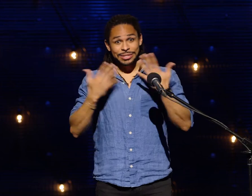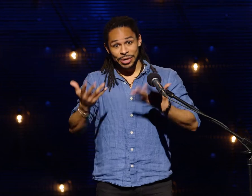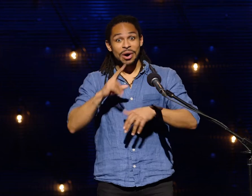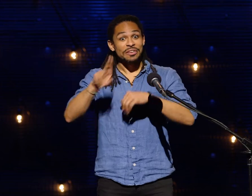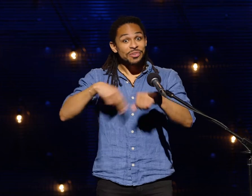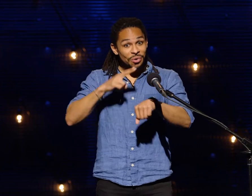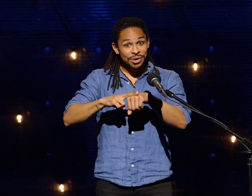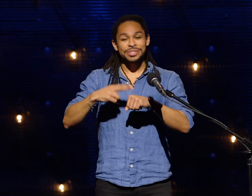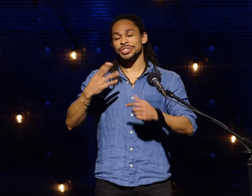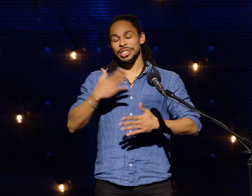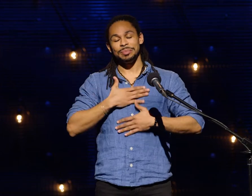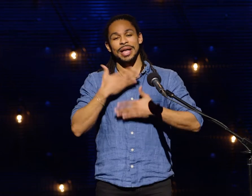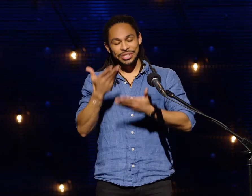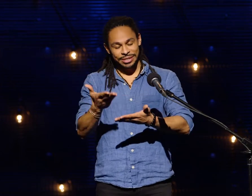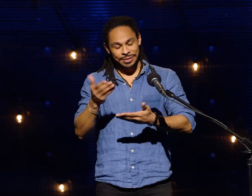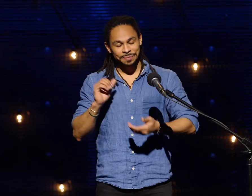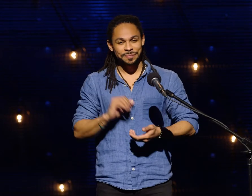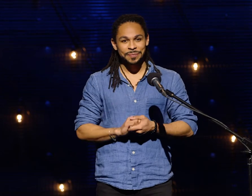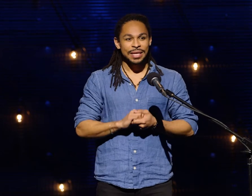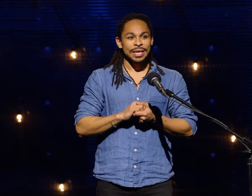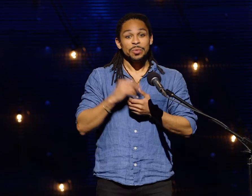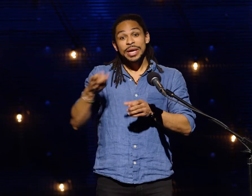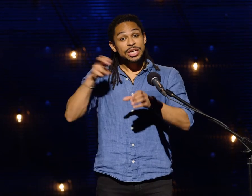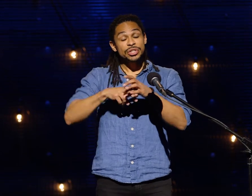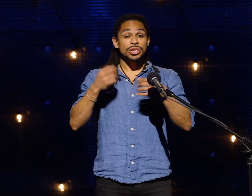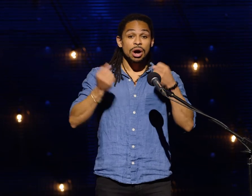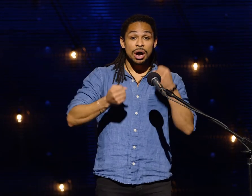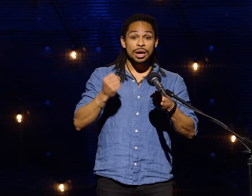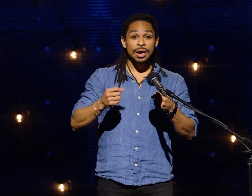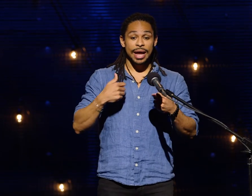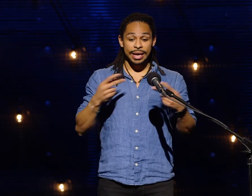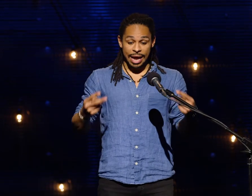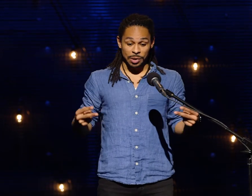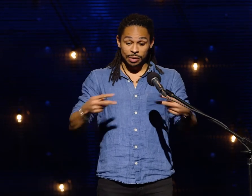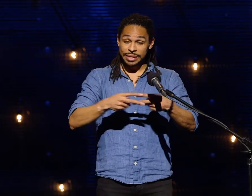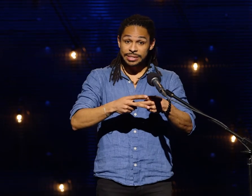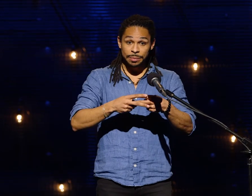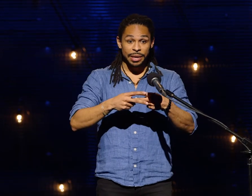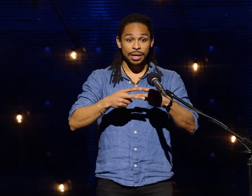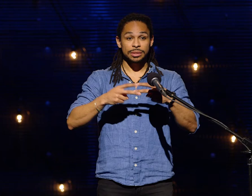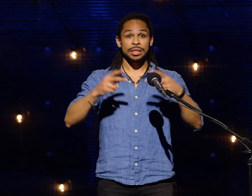so of course she obliges. We get into the car, and I buckle my seat belt,